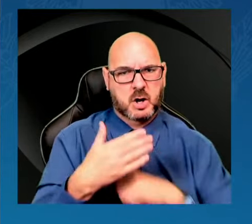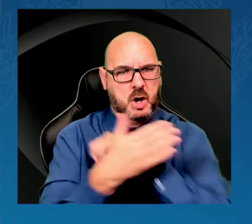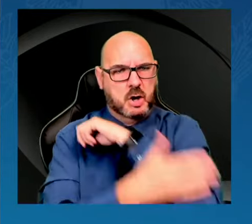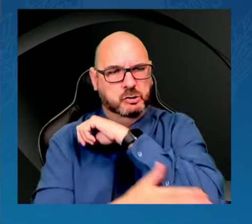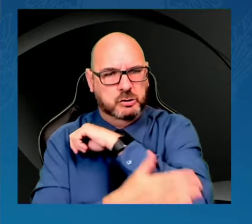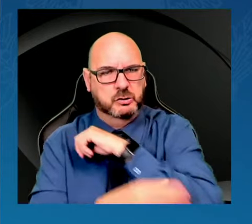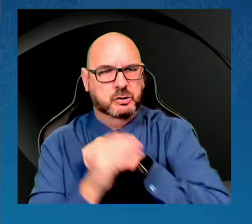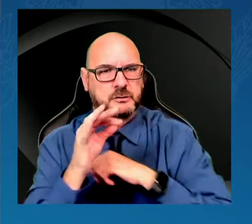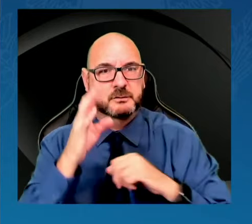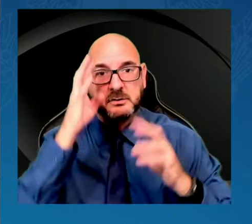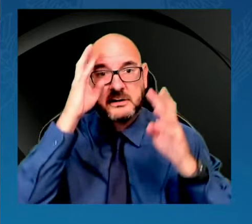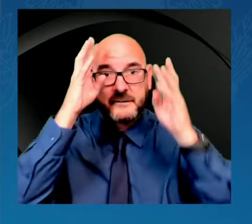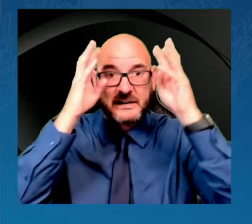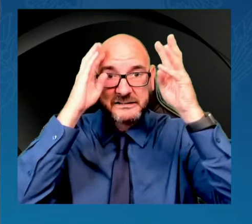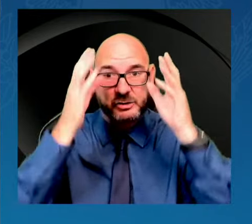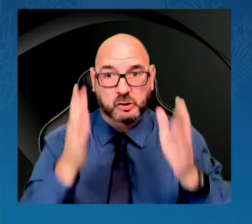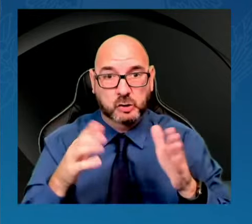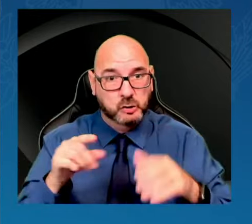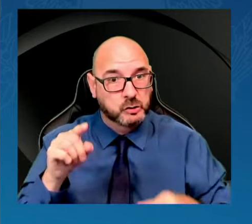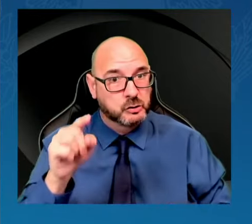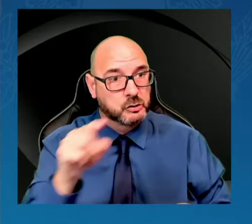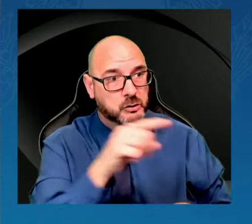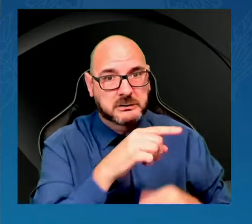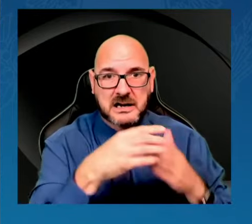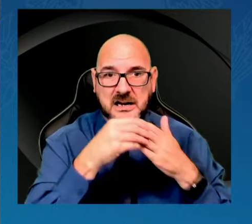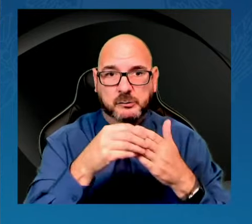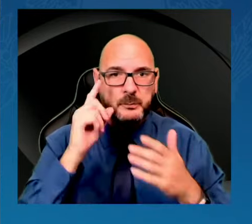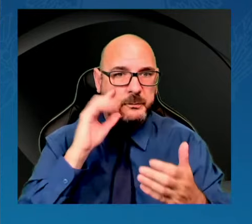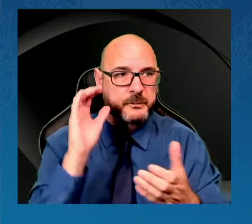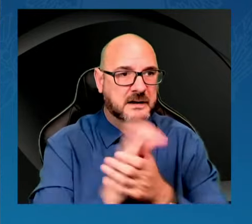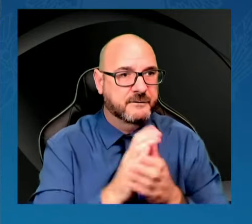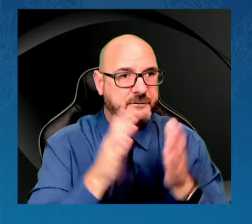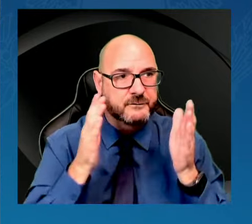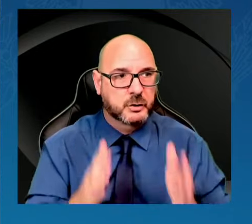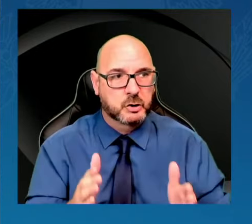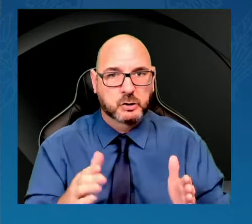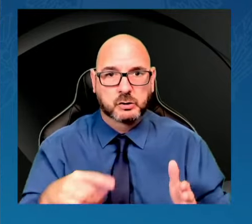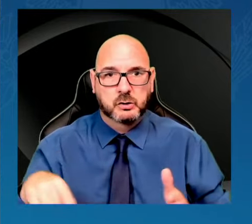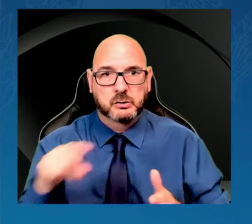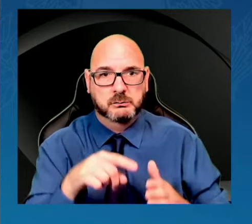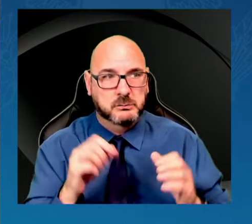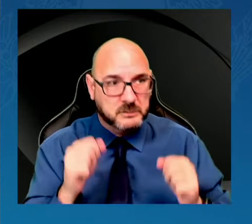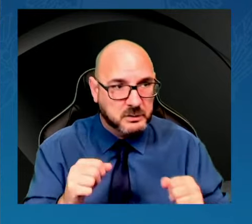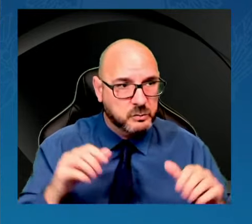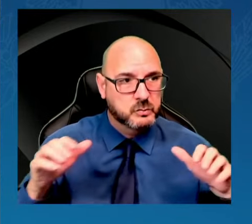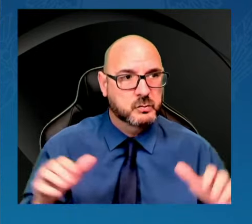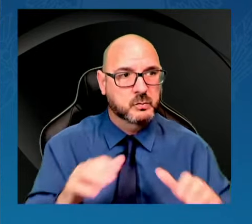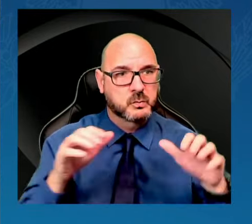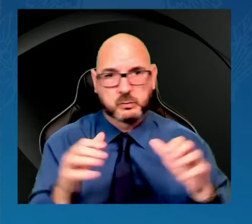and believers and dreamers and doers. Right? I mean, we should talk -- talk --